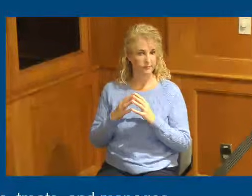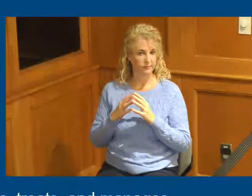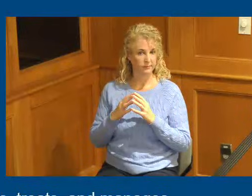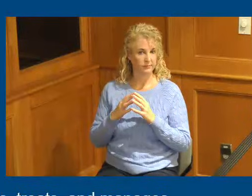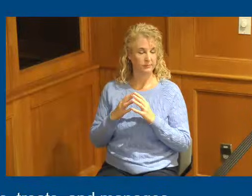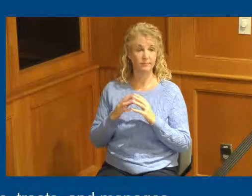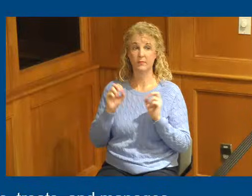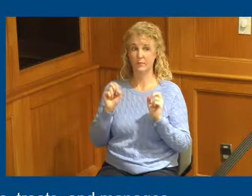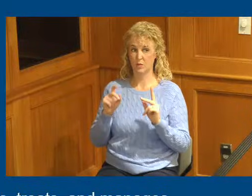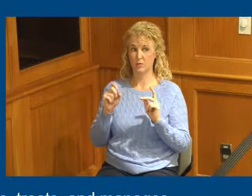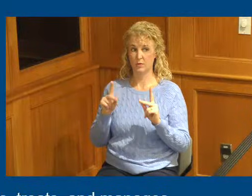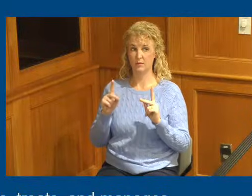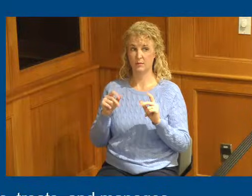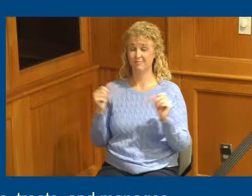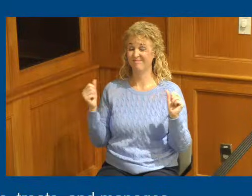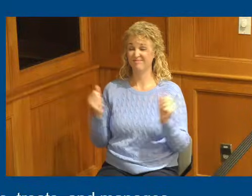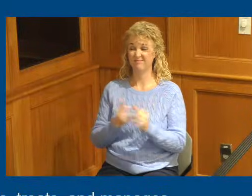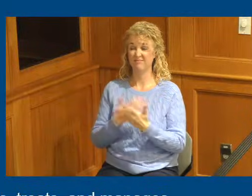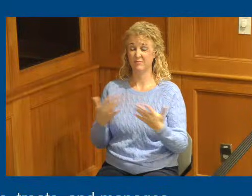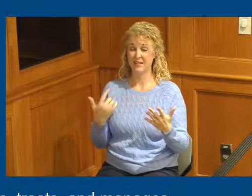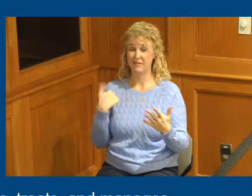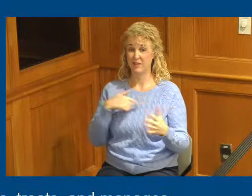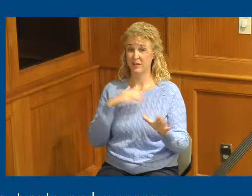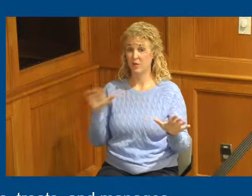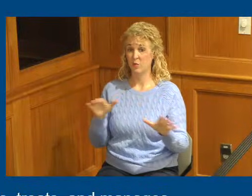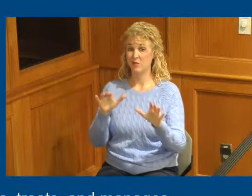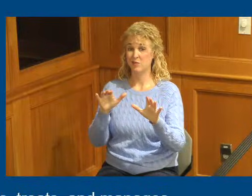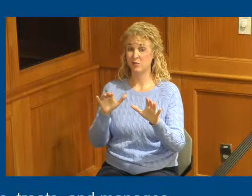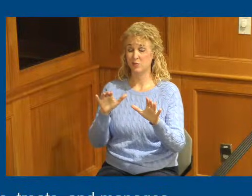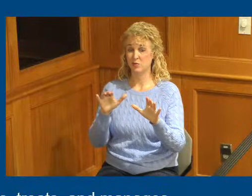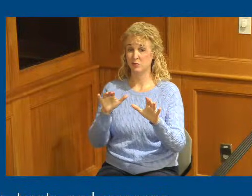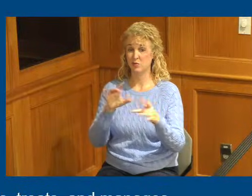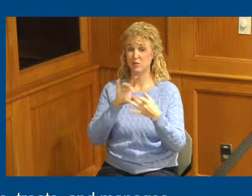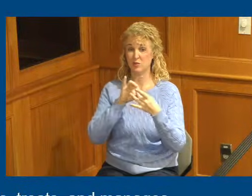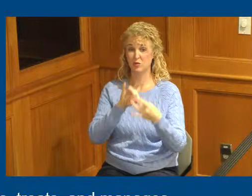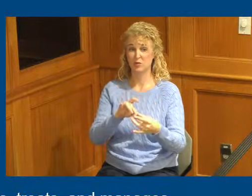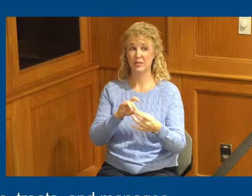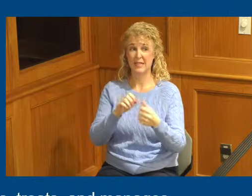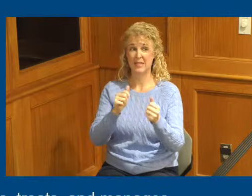So everything we do at MSD stems from our mission, which is to collect and treat waste water from